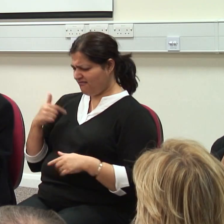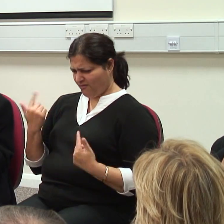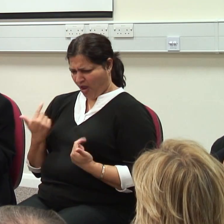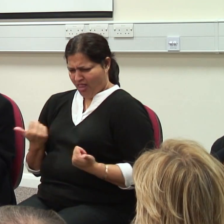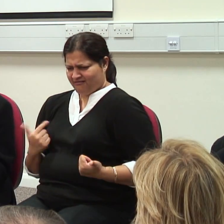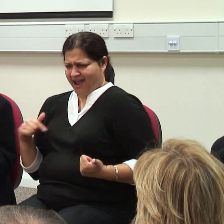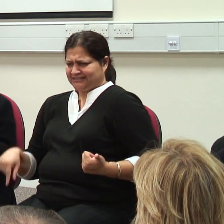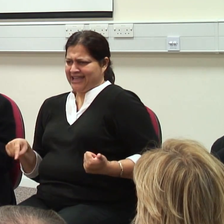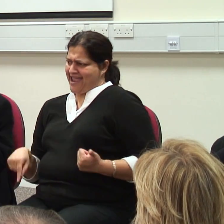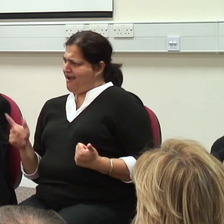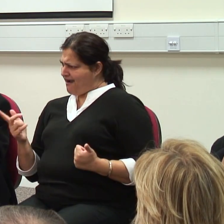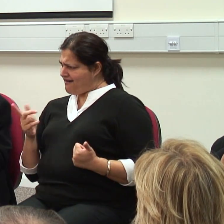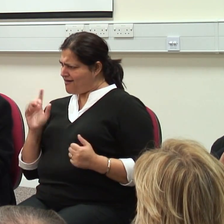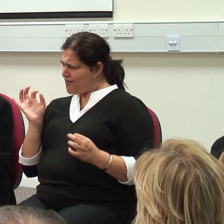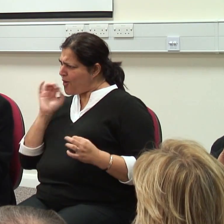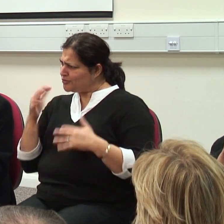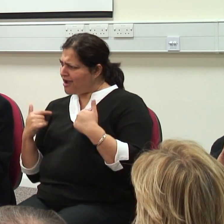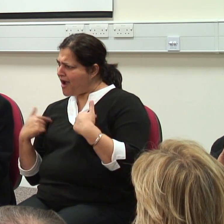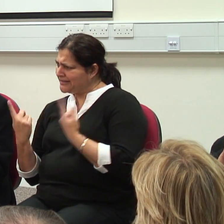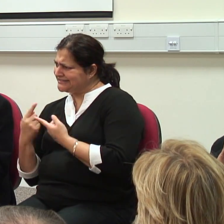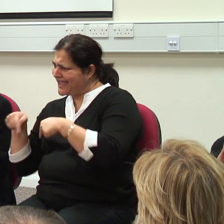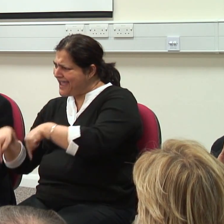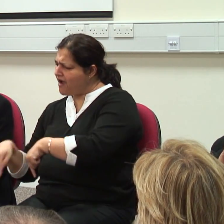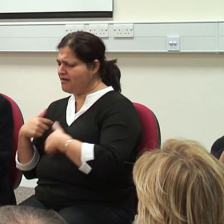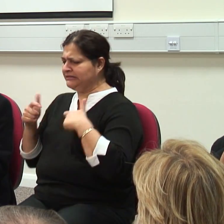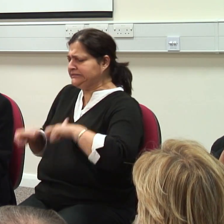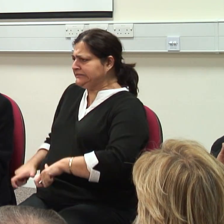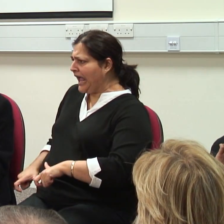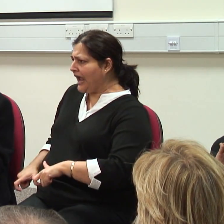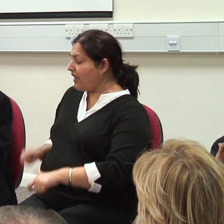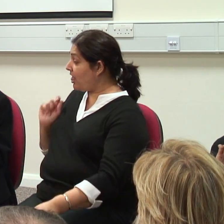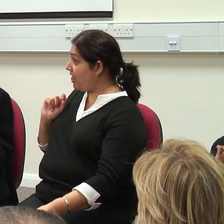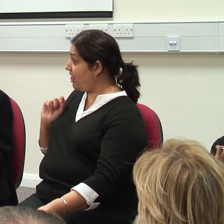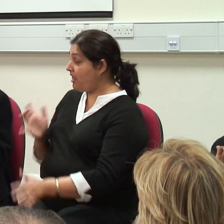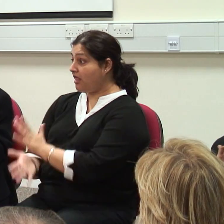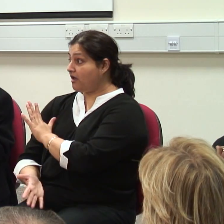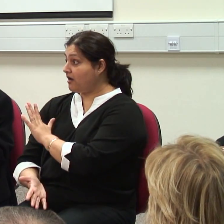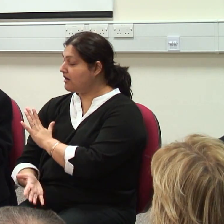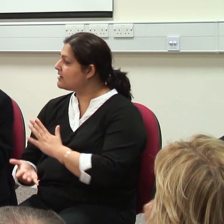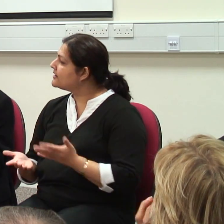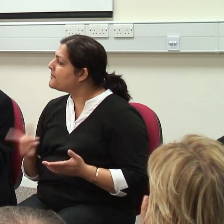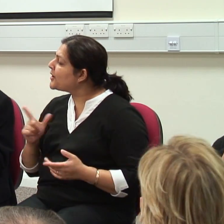long to change the playing field. Now depending on what you know, what information you have,